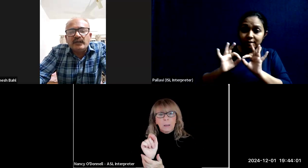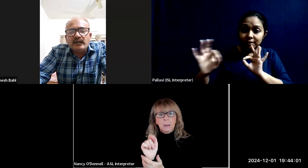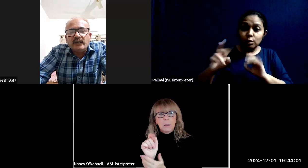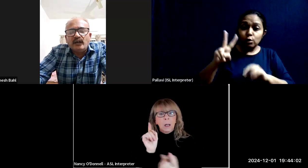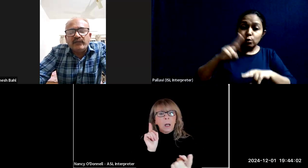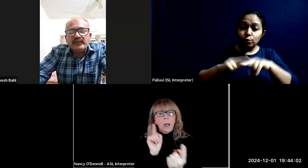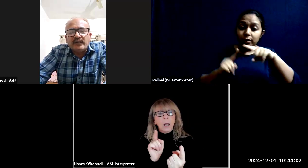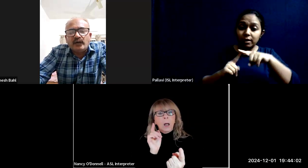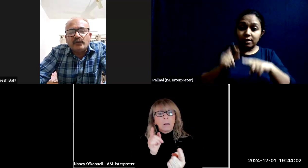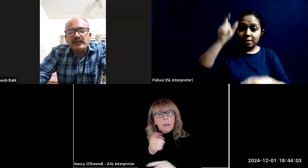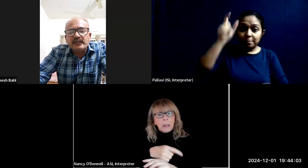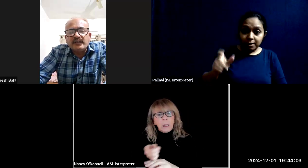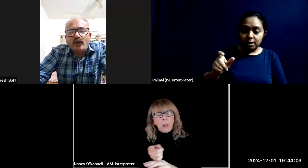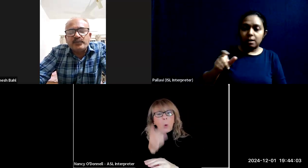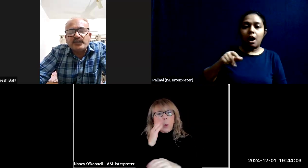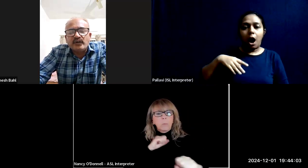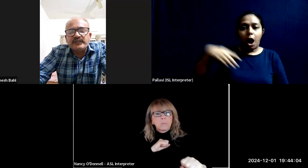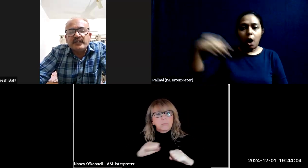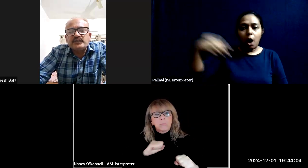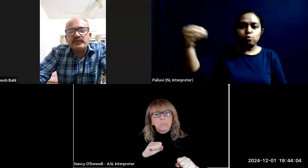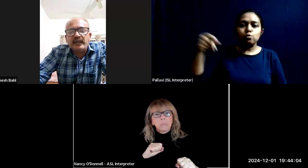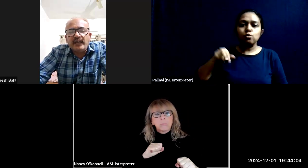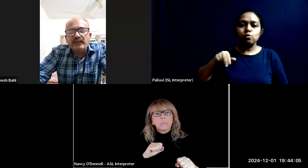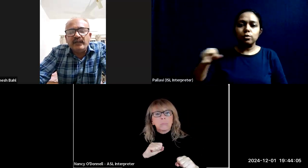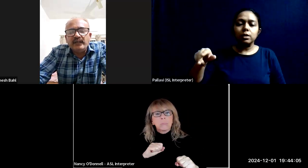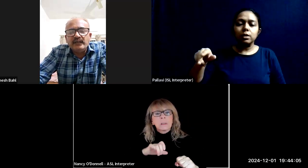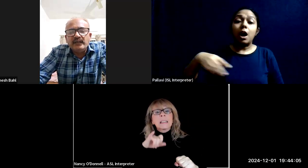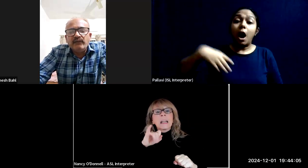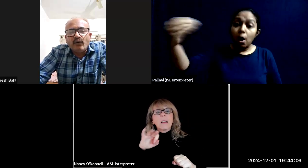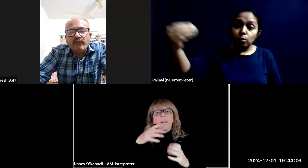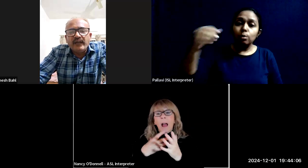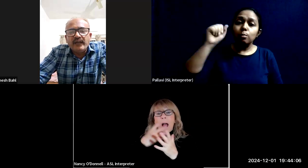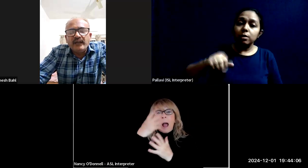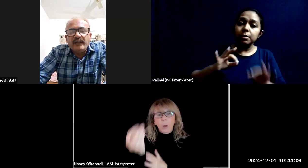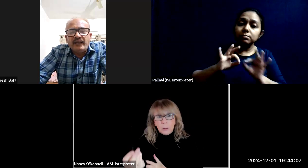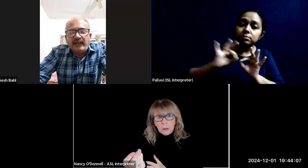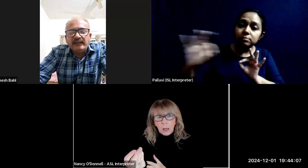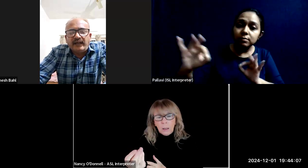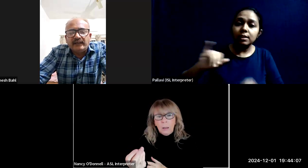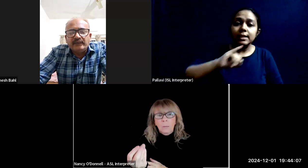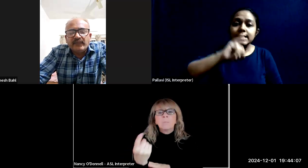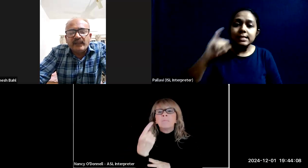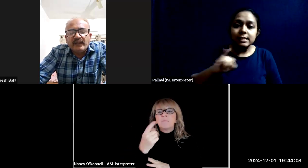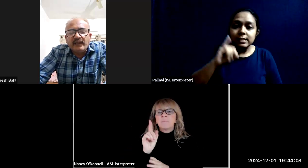of the office or house it has an option of six to eight feet 4 feet, like that.